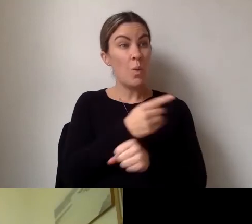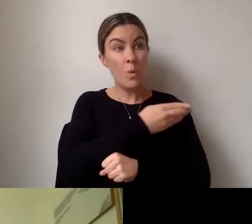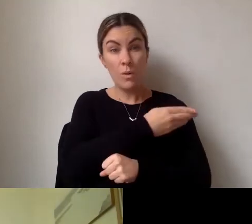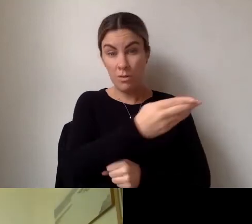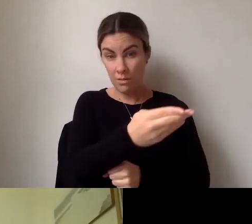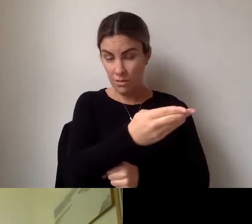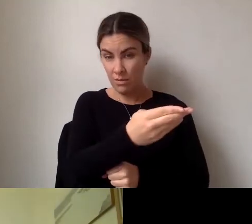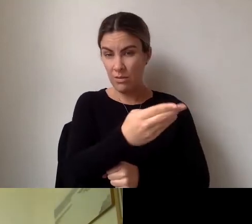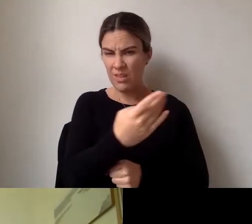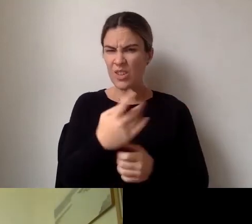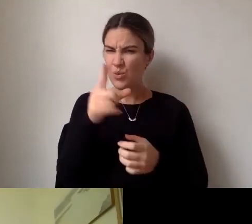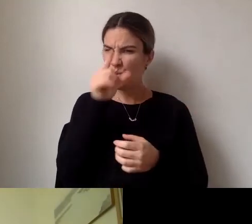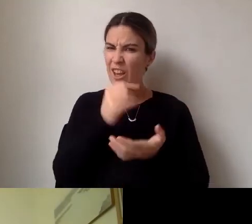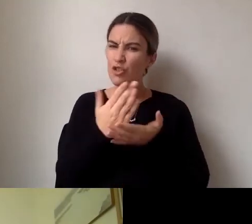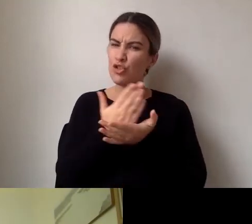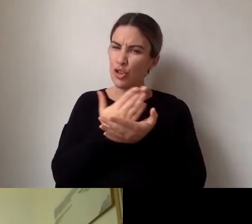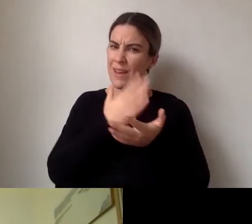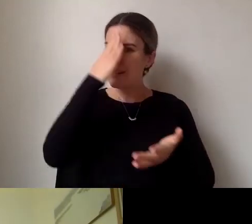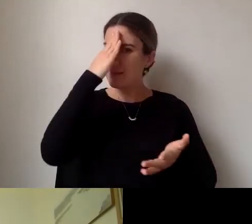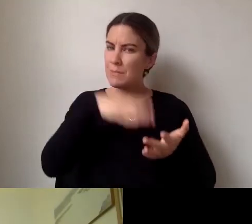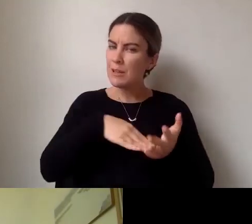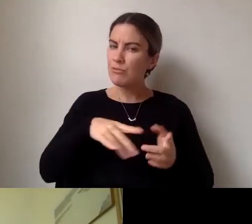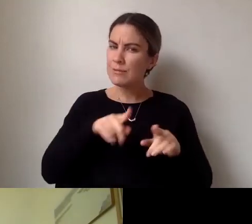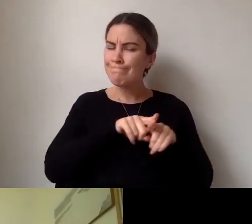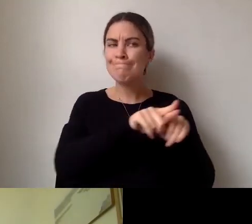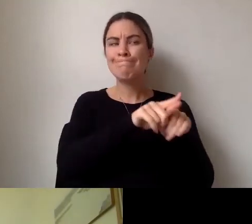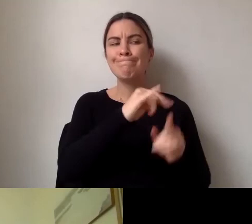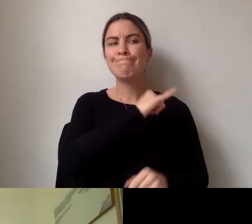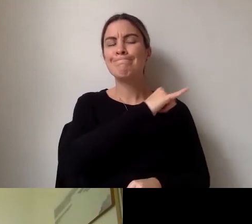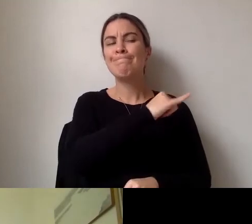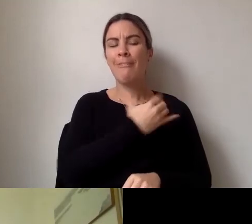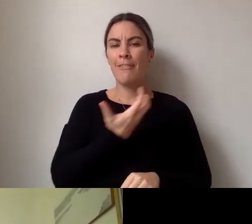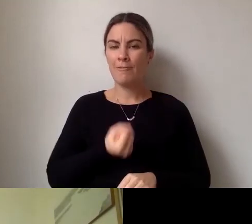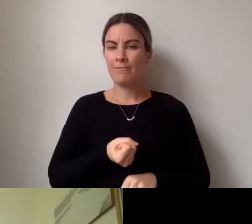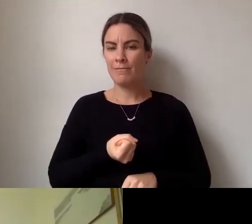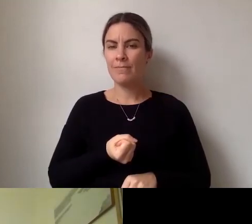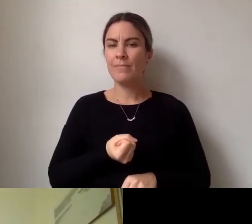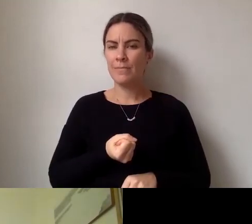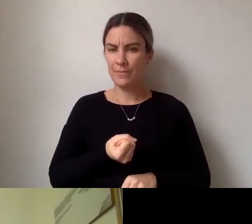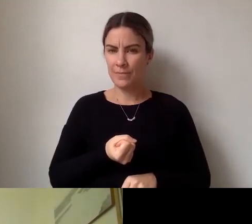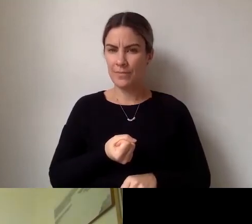guess, share that experience with, and to share that experience with them.